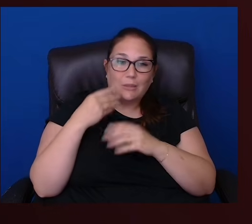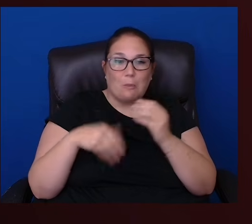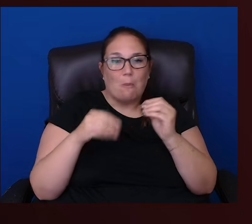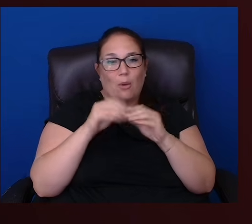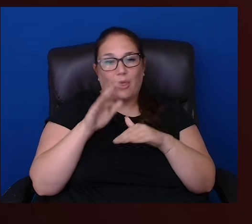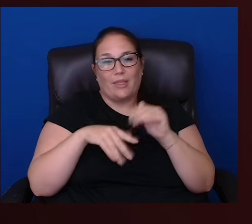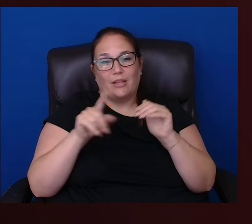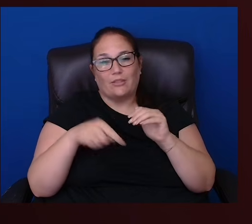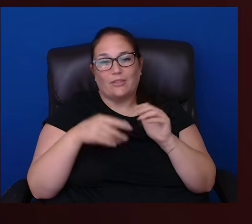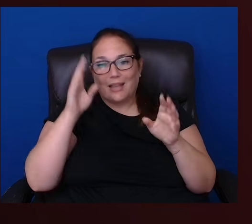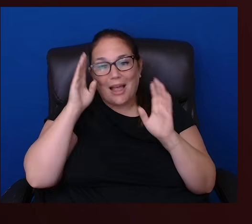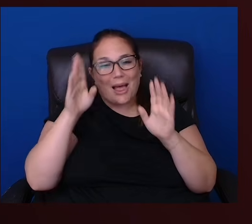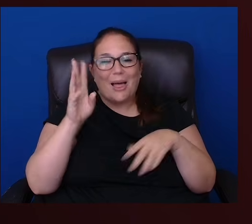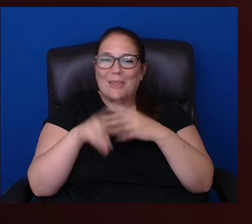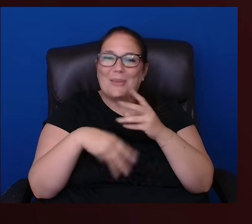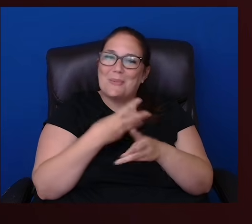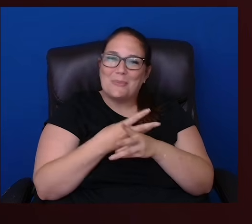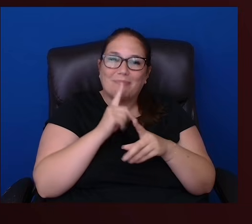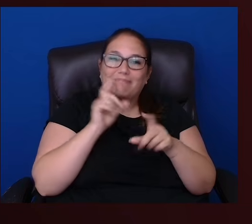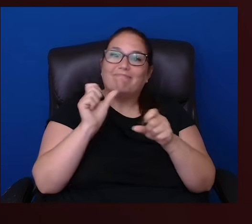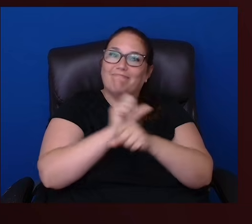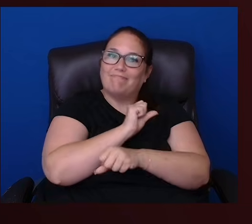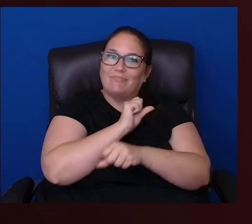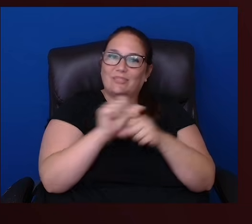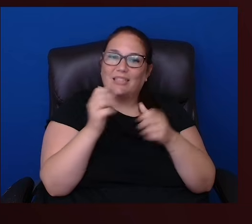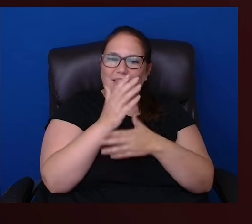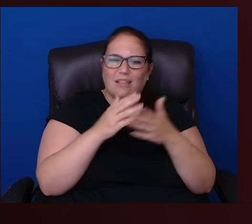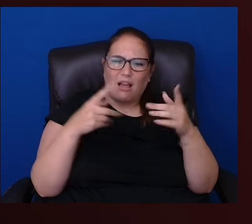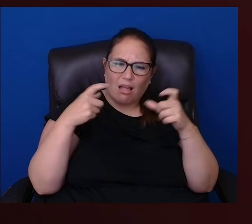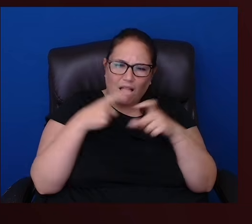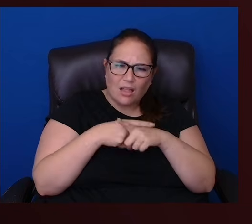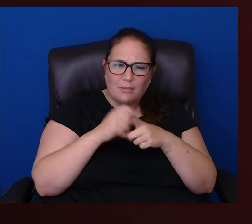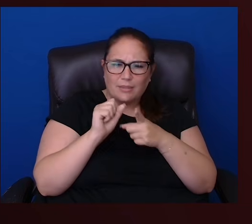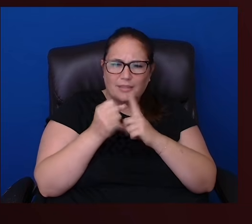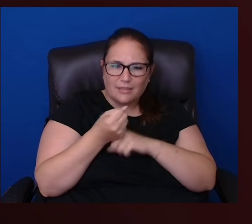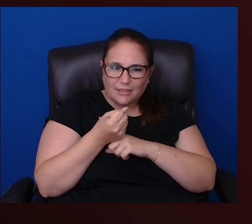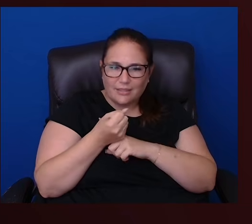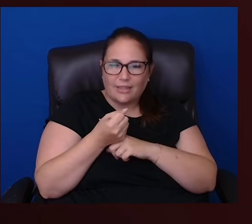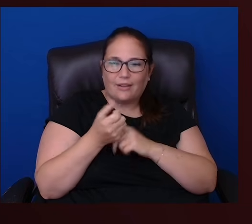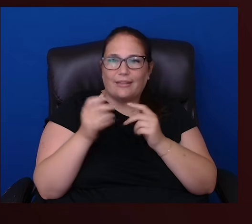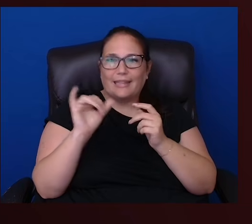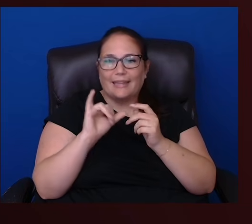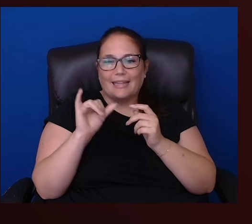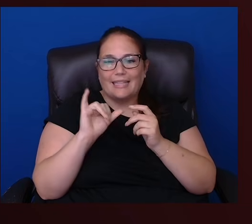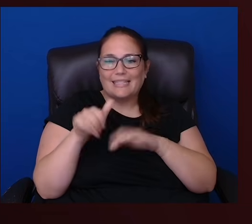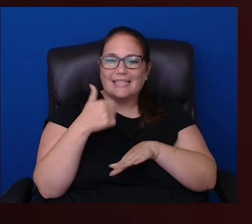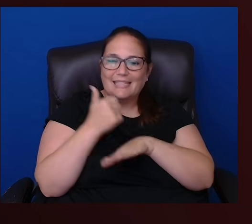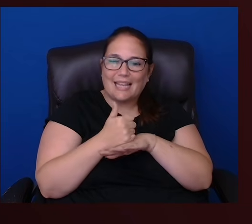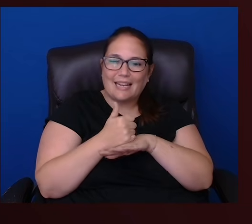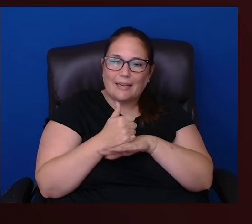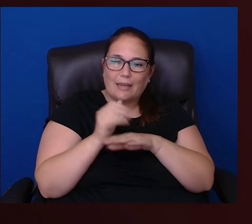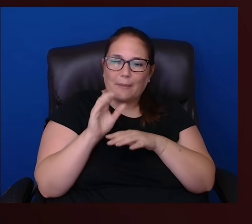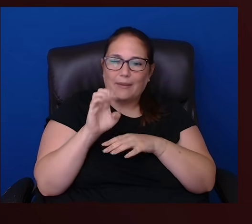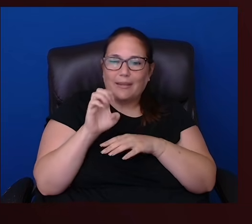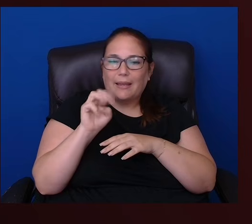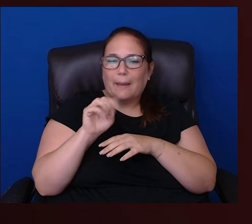World," but actually has some complex scenarios baked in, like setting up embeddings of vector database,